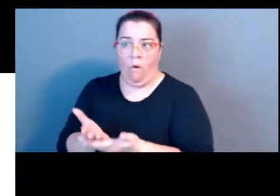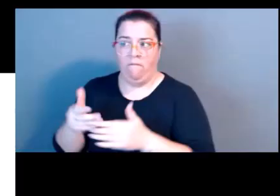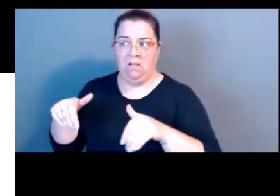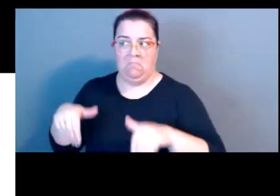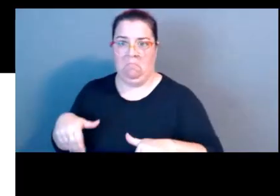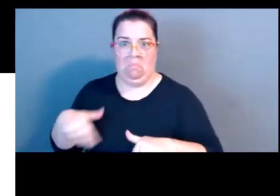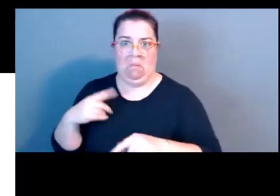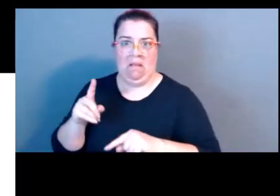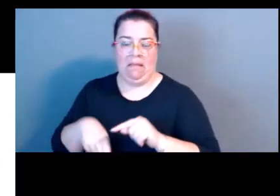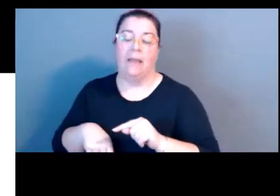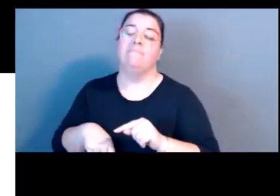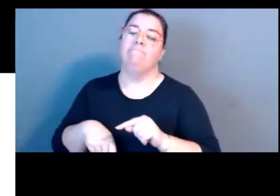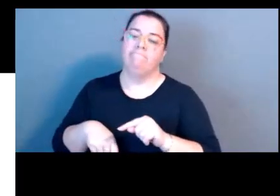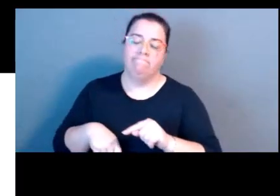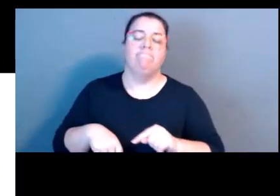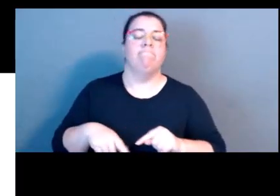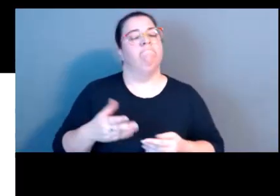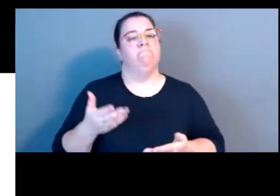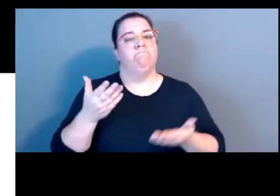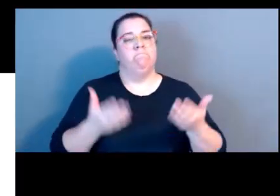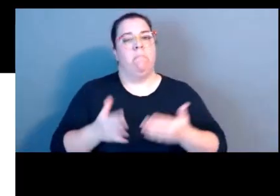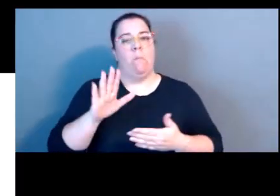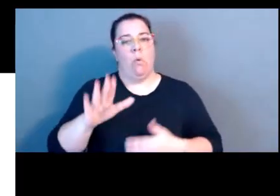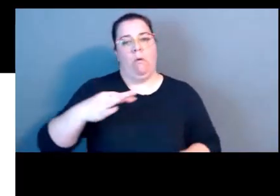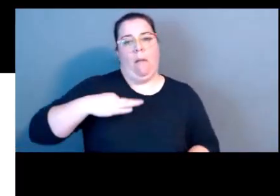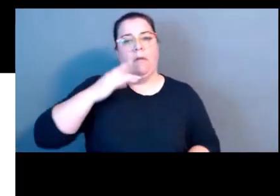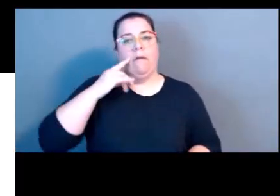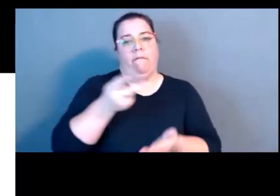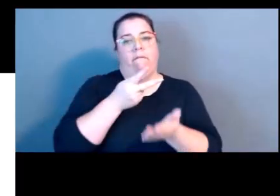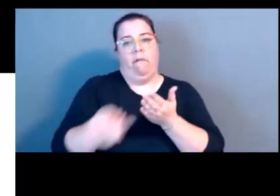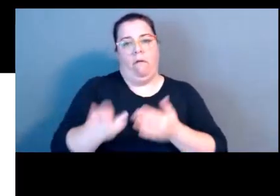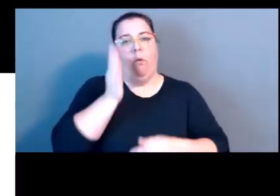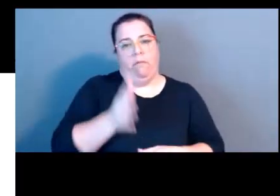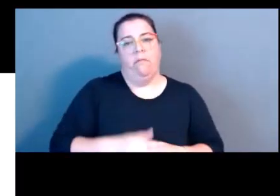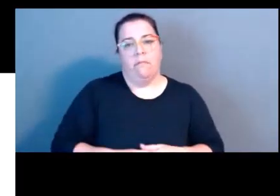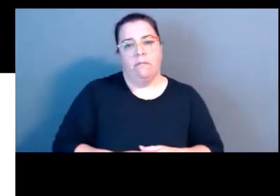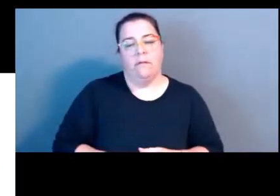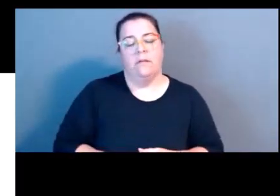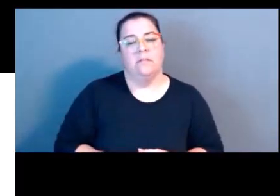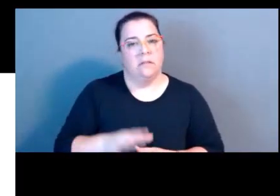It's very important these questions.